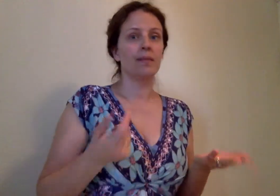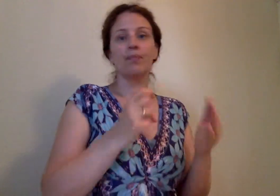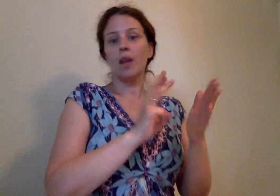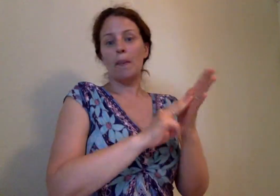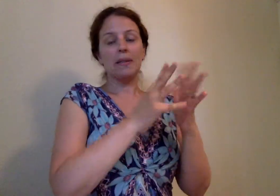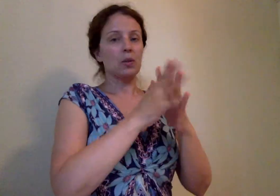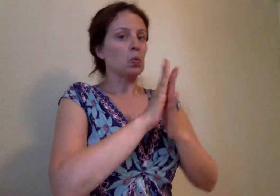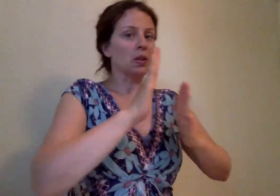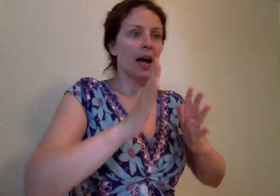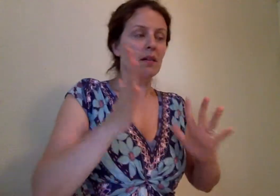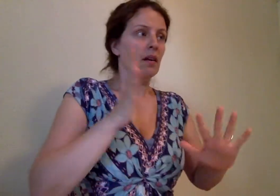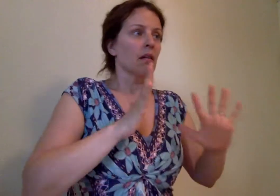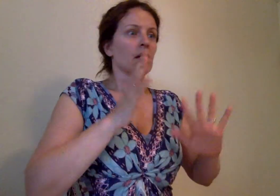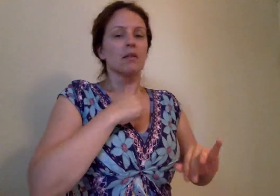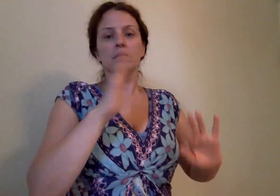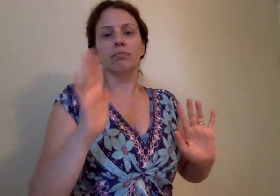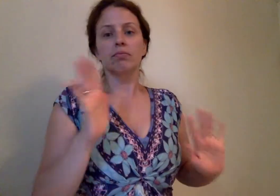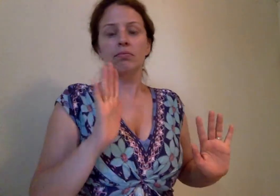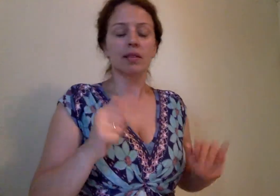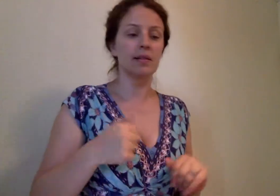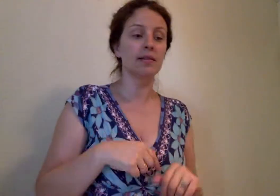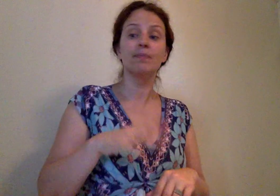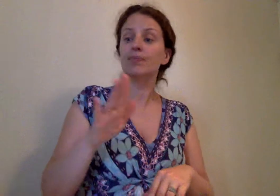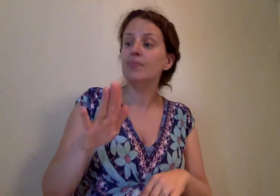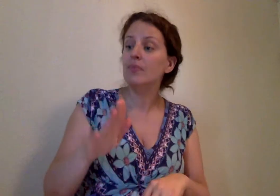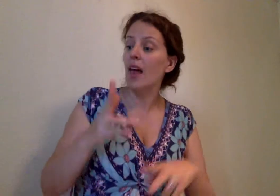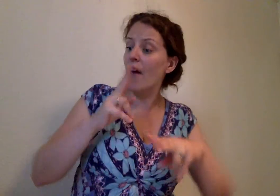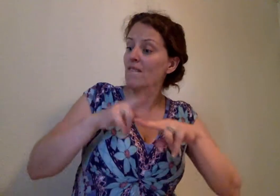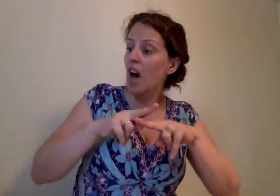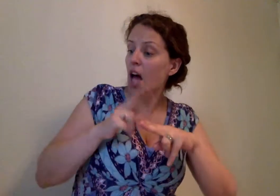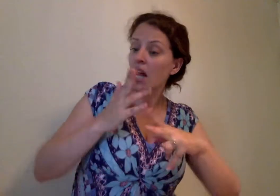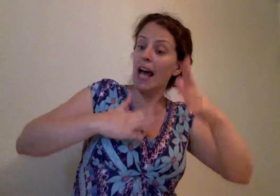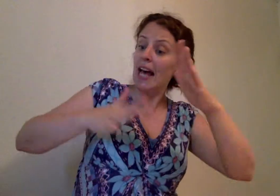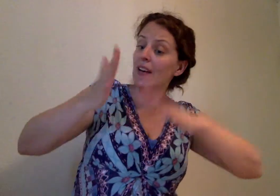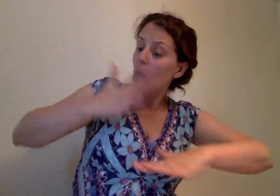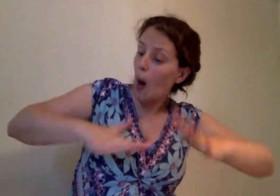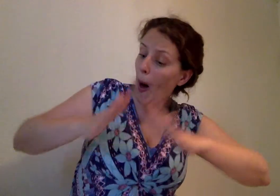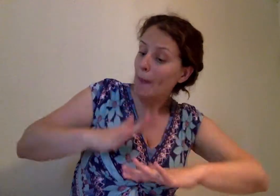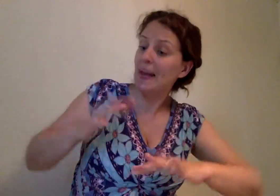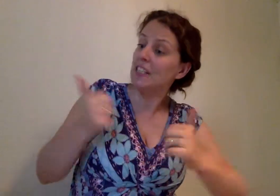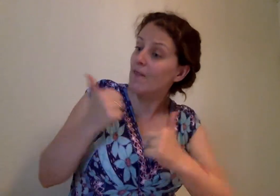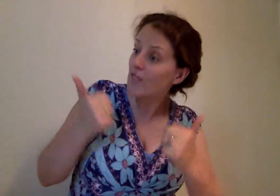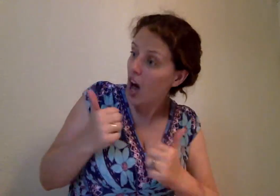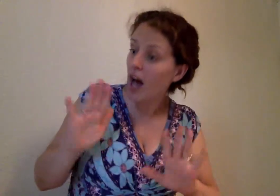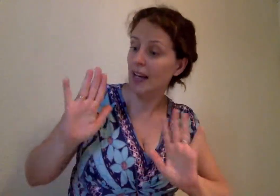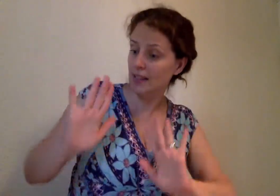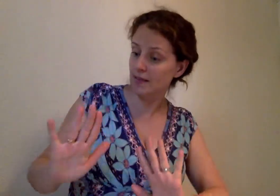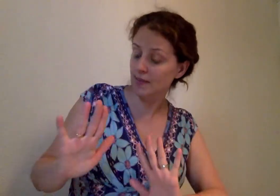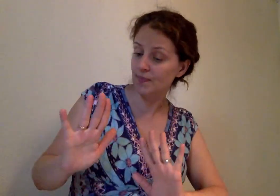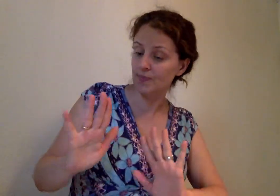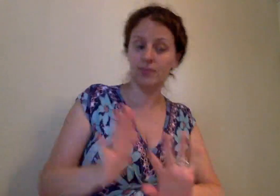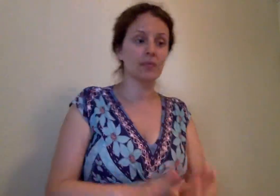Mr Woodhouse started to panic, father keep calm it's fine."